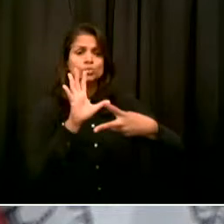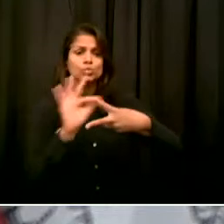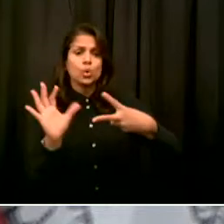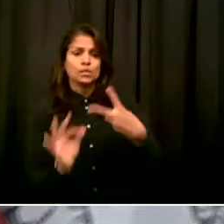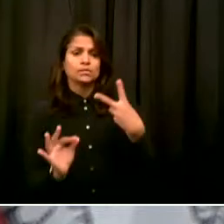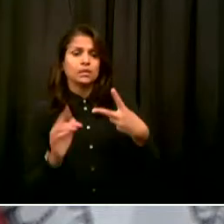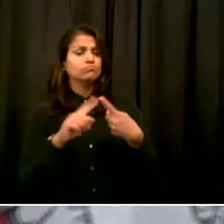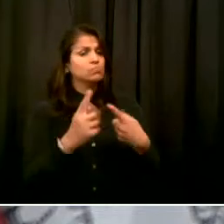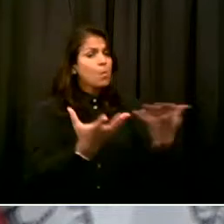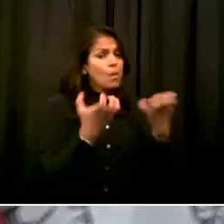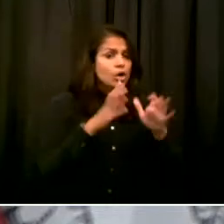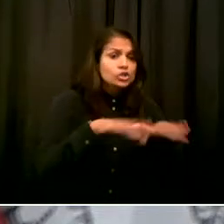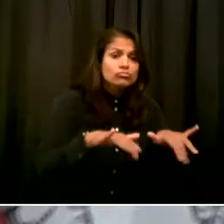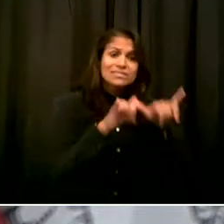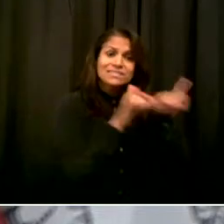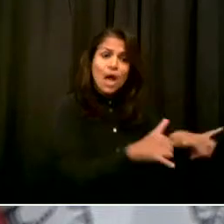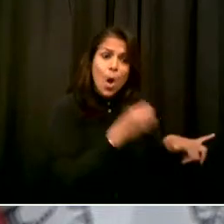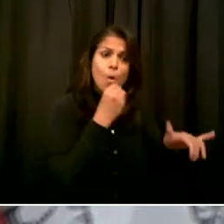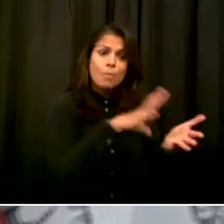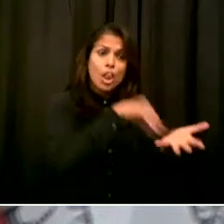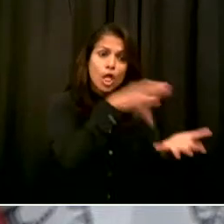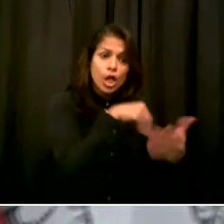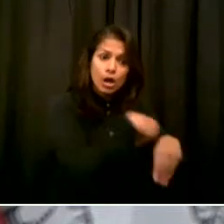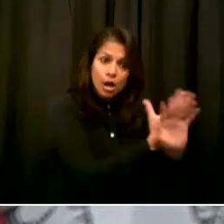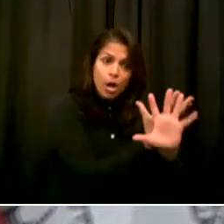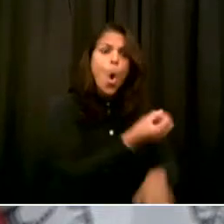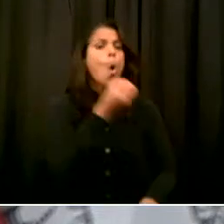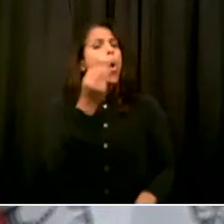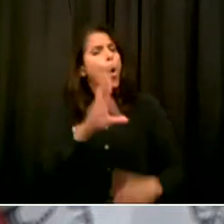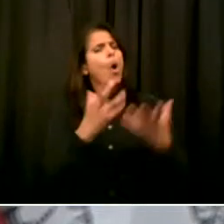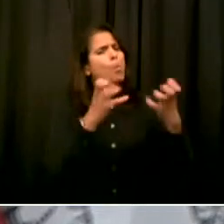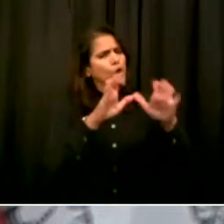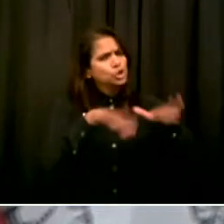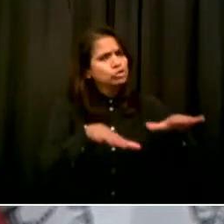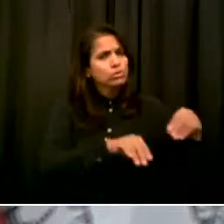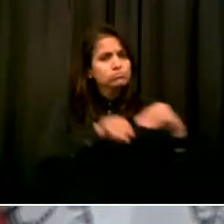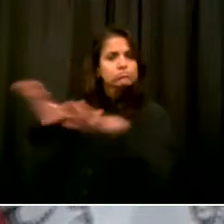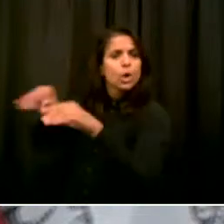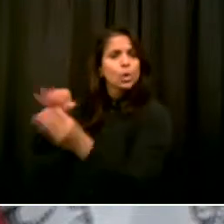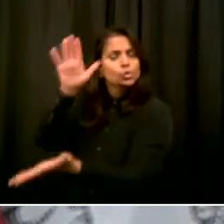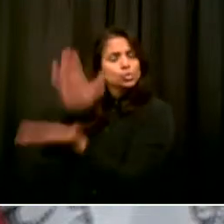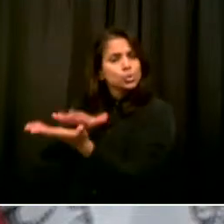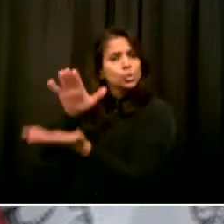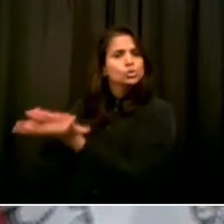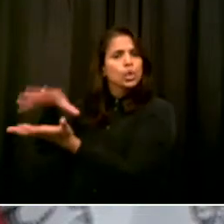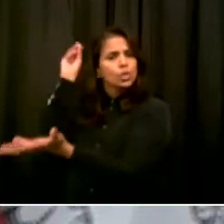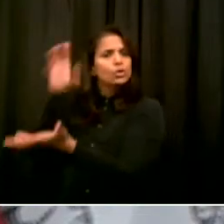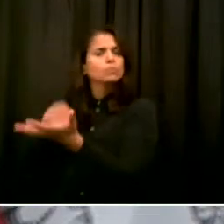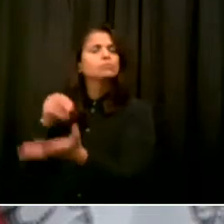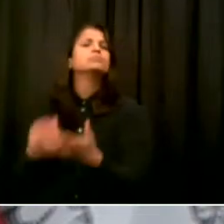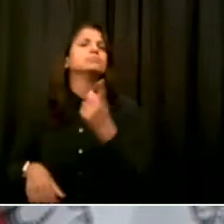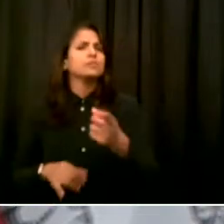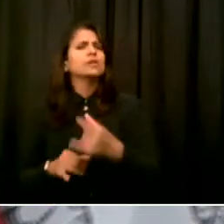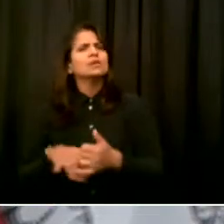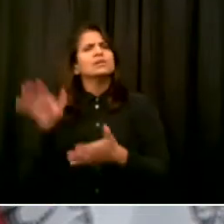. FOR THE FAMILIES WHO PREFER REMOTE INSTRUCTION, THAT IS GREAT IF THAT IS WHAT WORRS KFFO THEM.